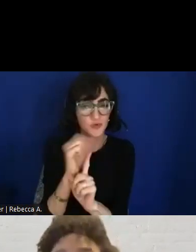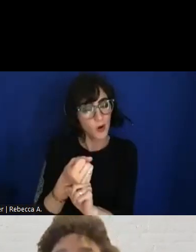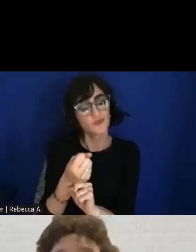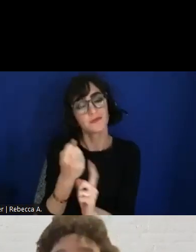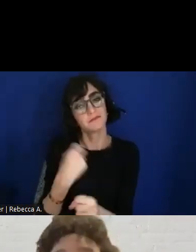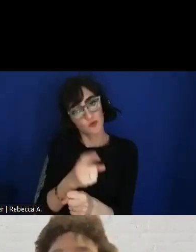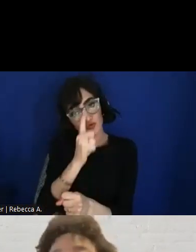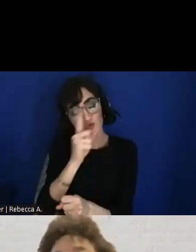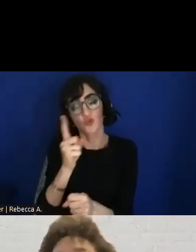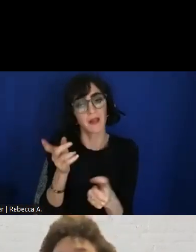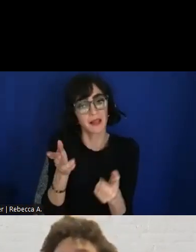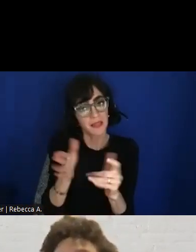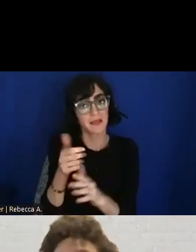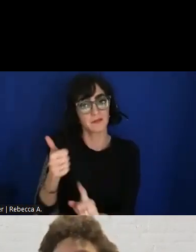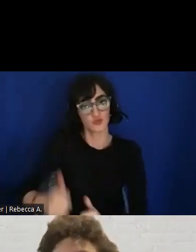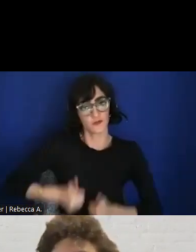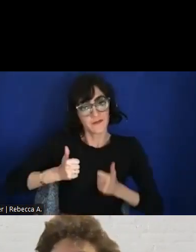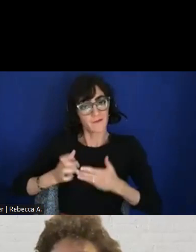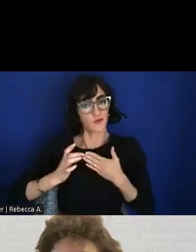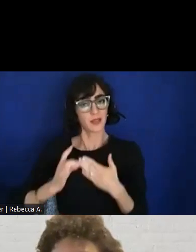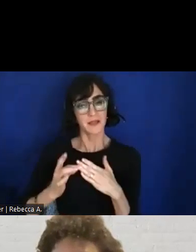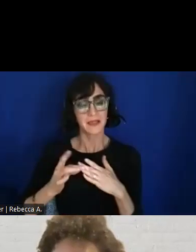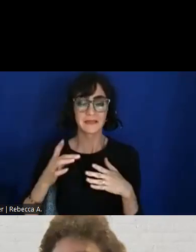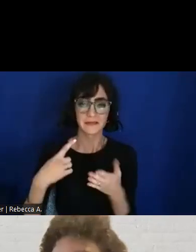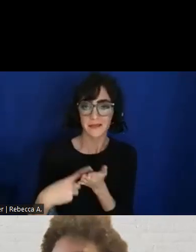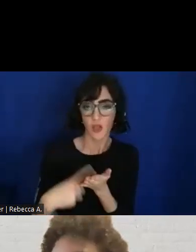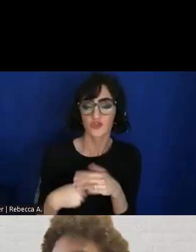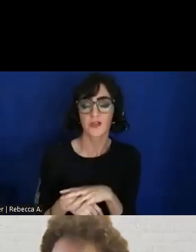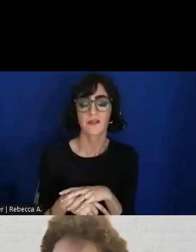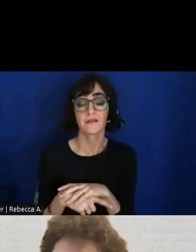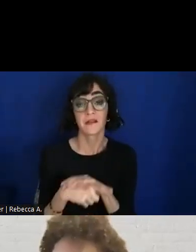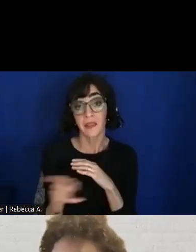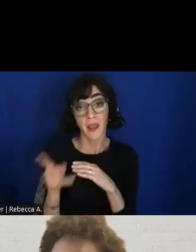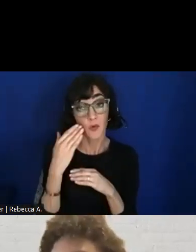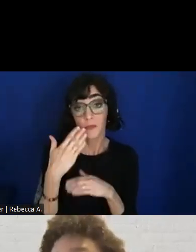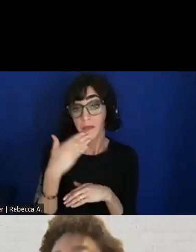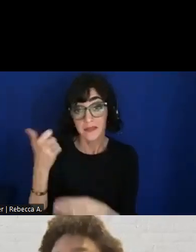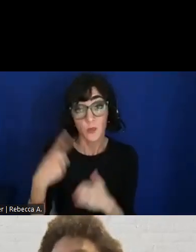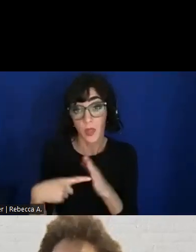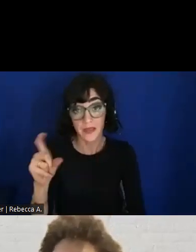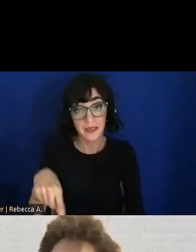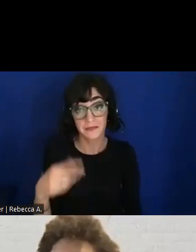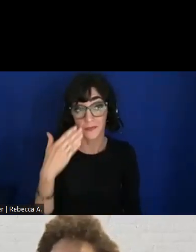what they need you know the survivors know best what they need and when they need it